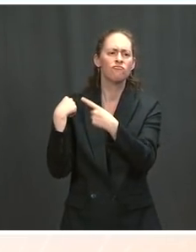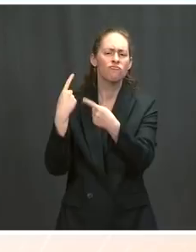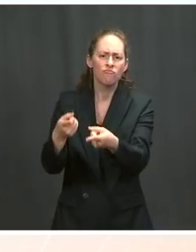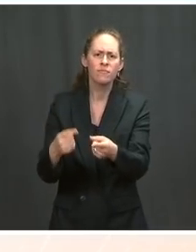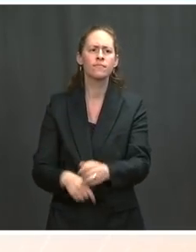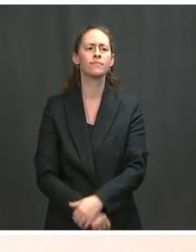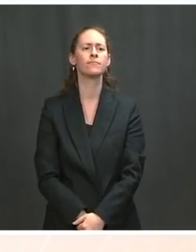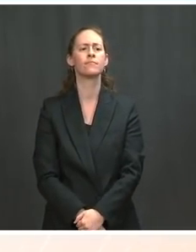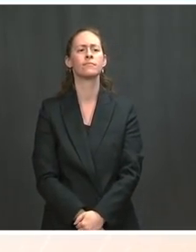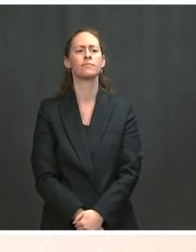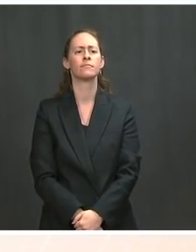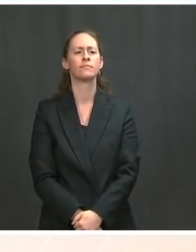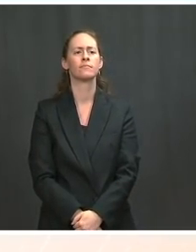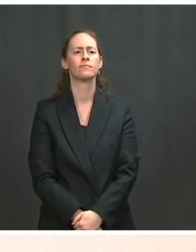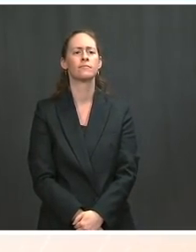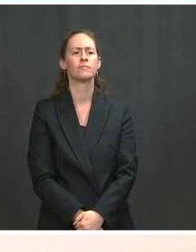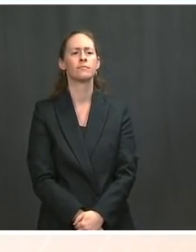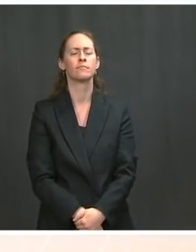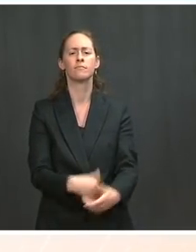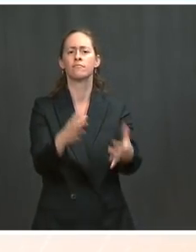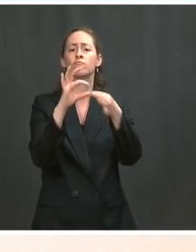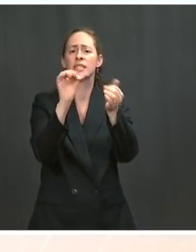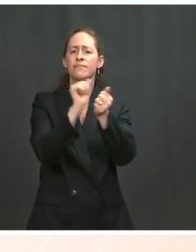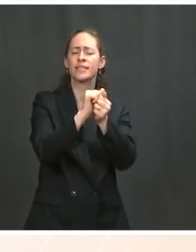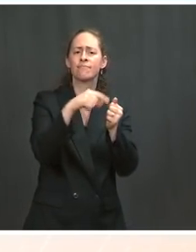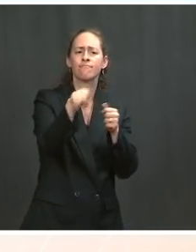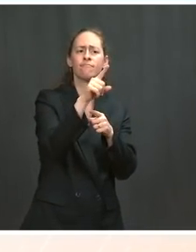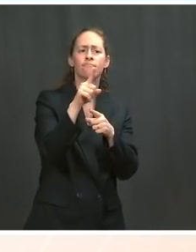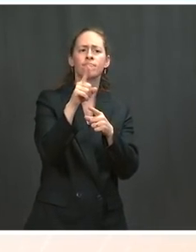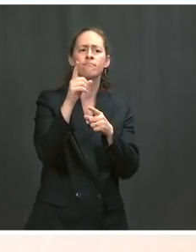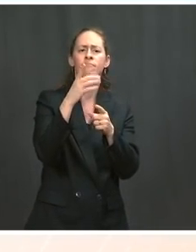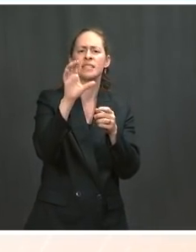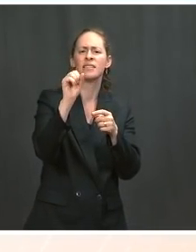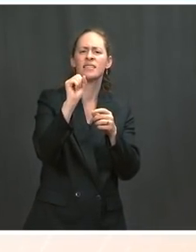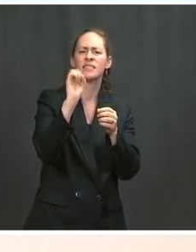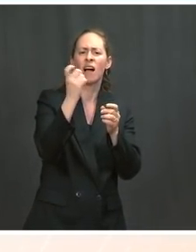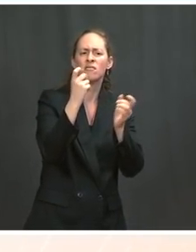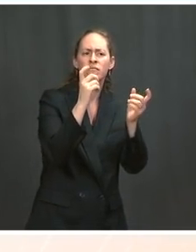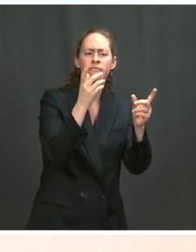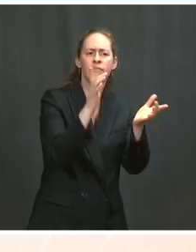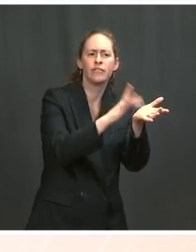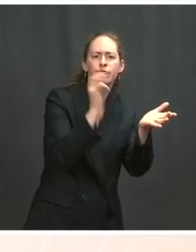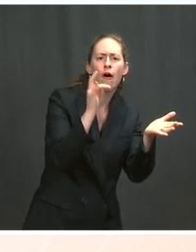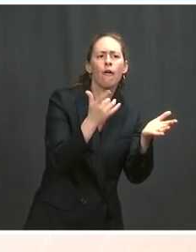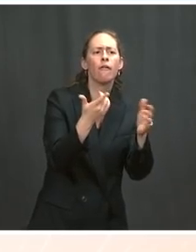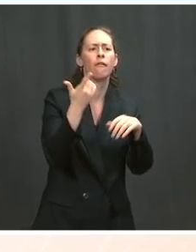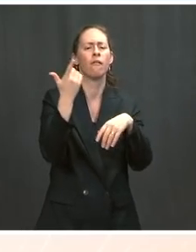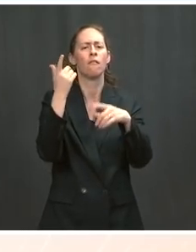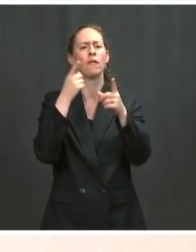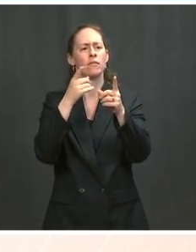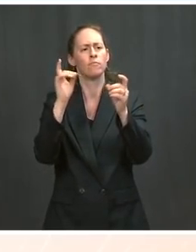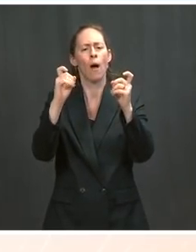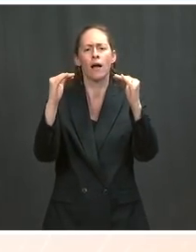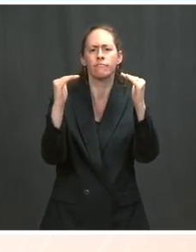working on virtually every area of civil rights: voting rights, equal education and employment, fair housing and lending, environmental justice,